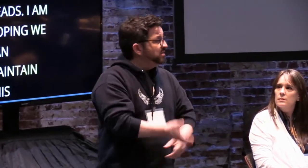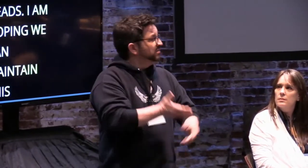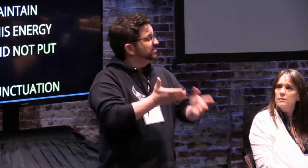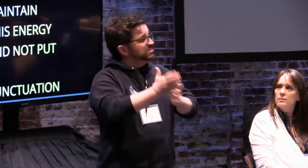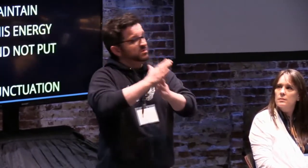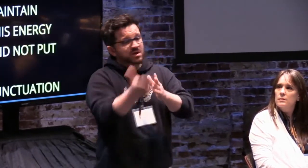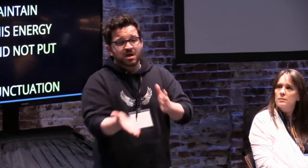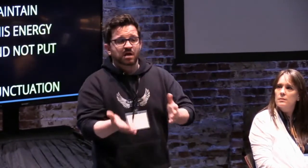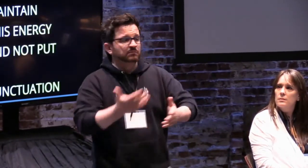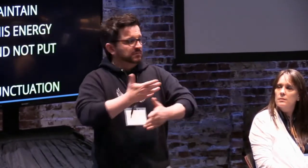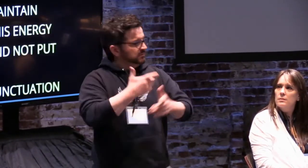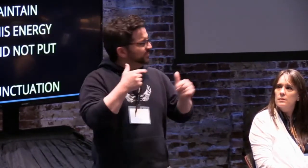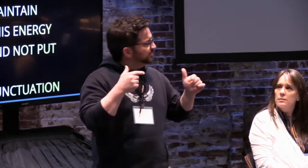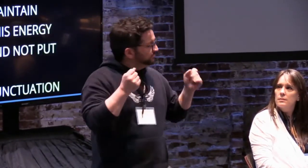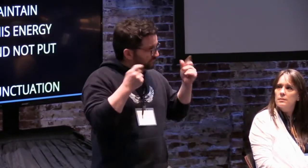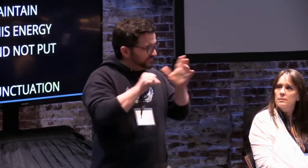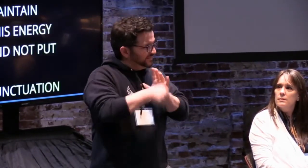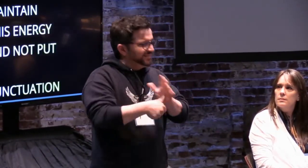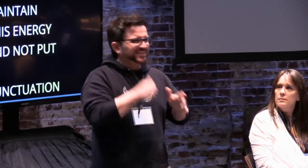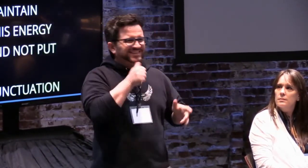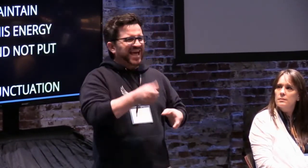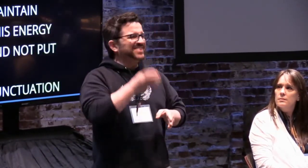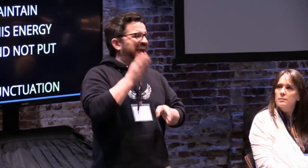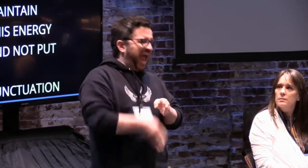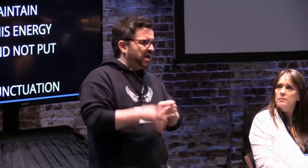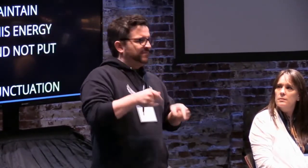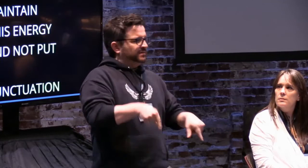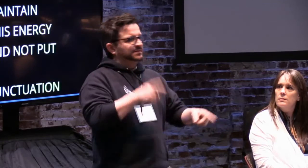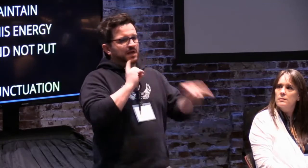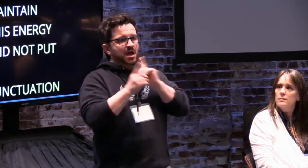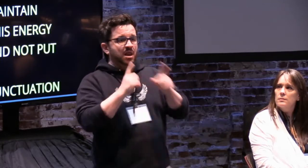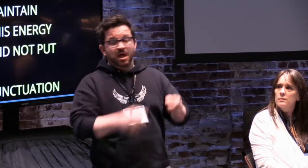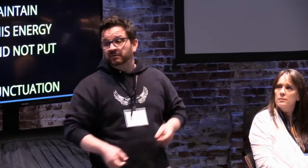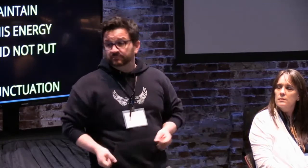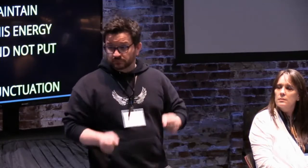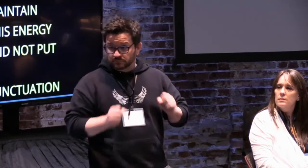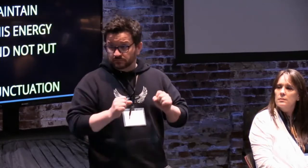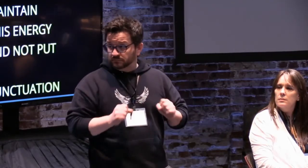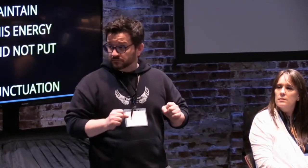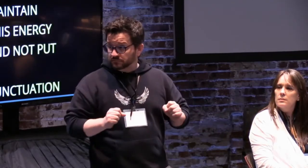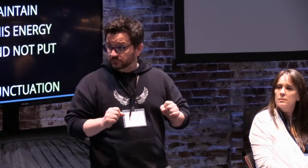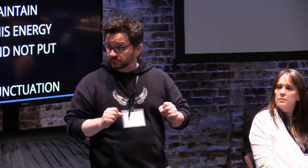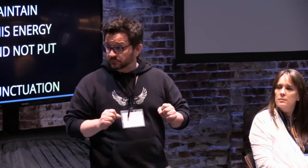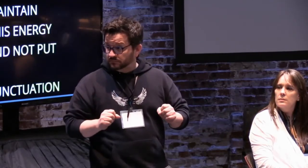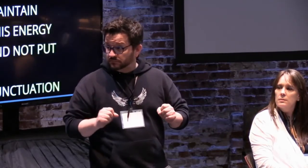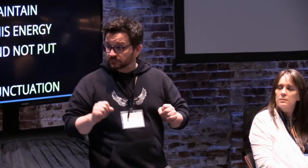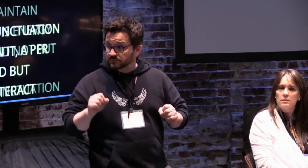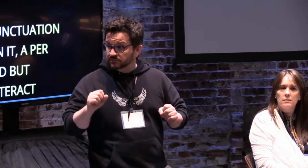perhaps tonight at dinner, throughout the course of the weekend, that this is an ongoing